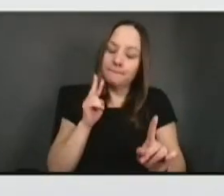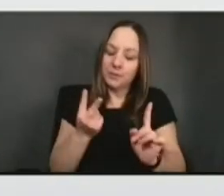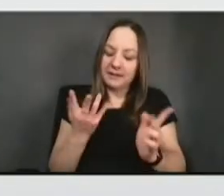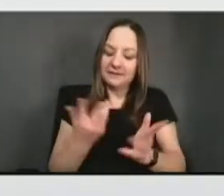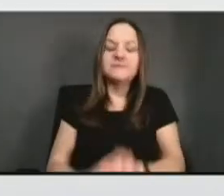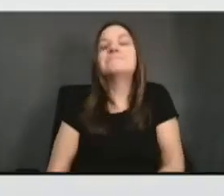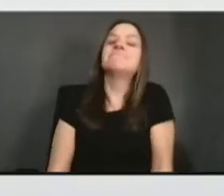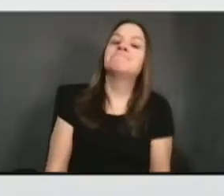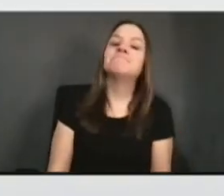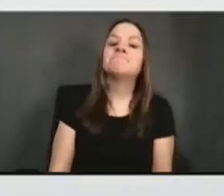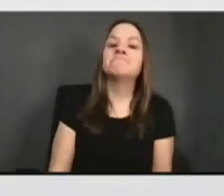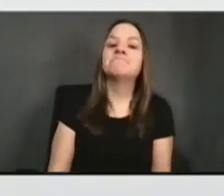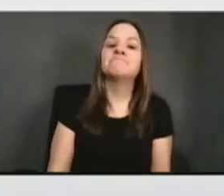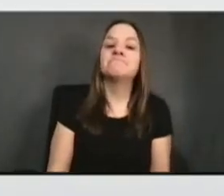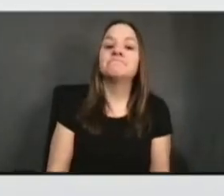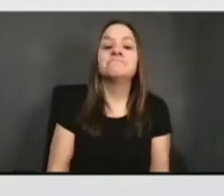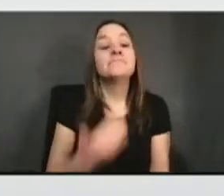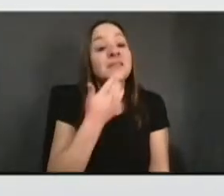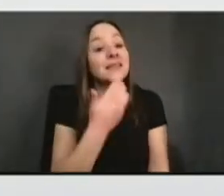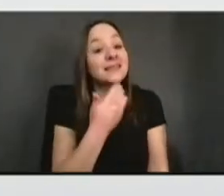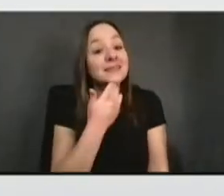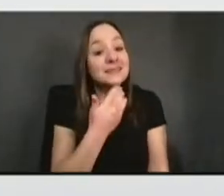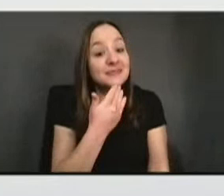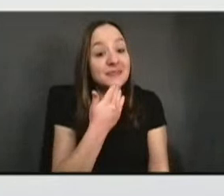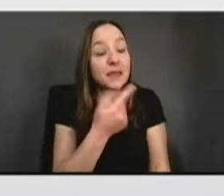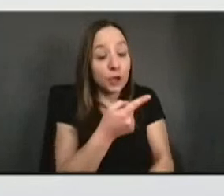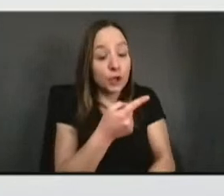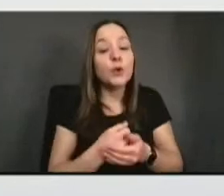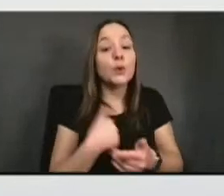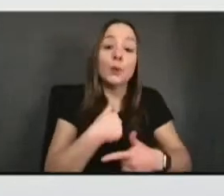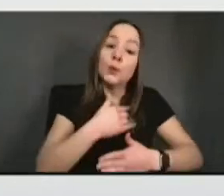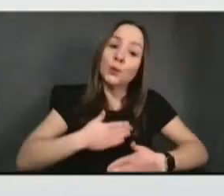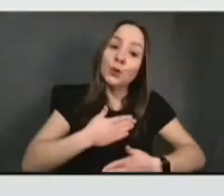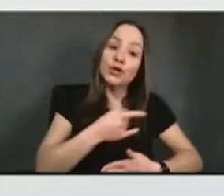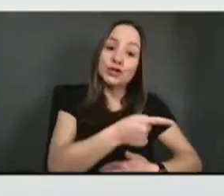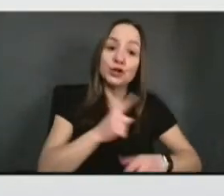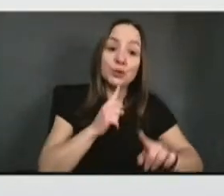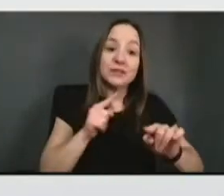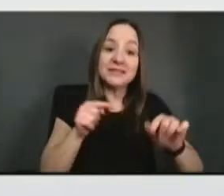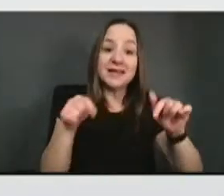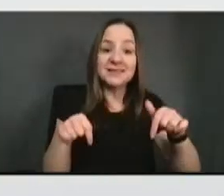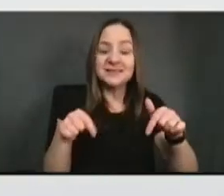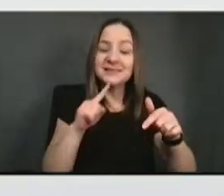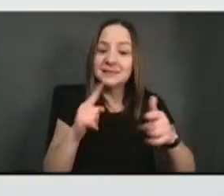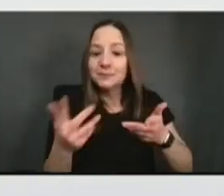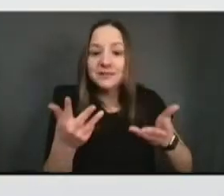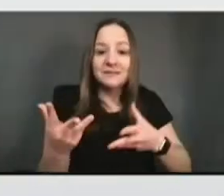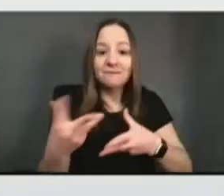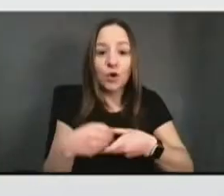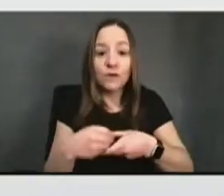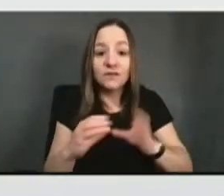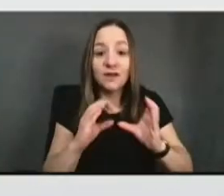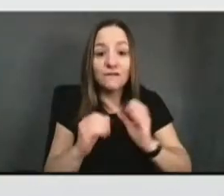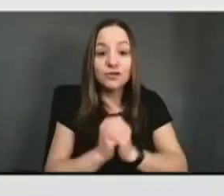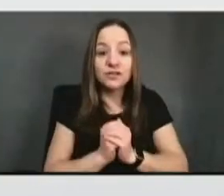perspective on this. Thank you, County executive. We very much